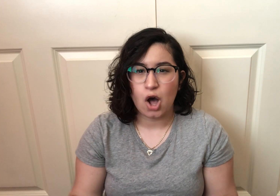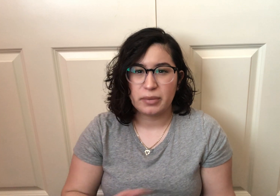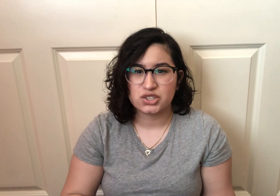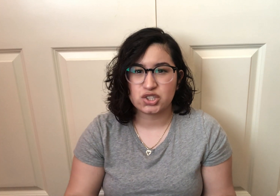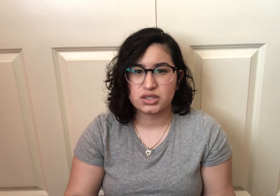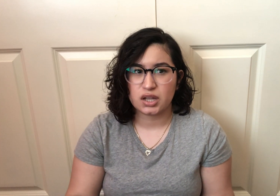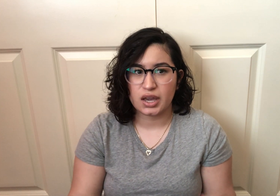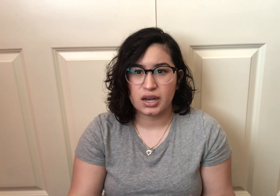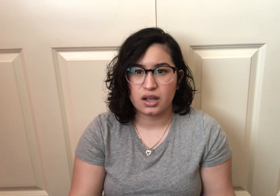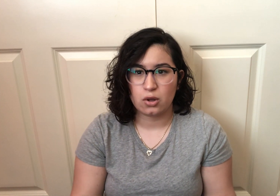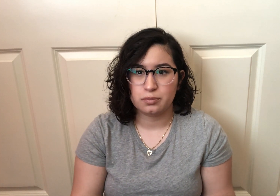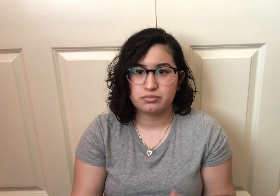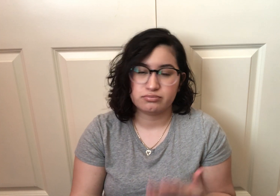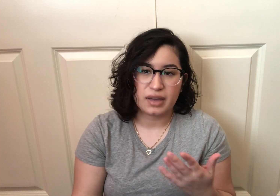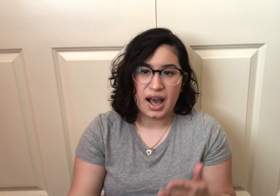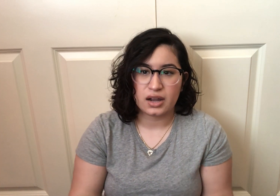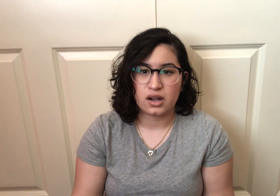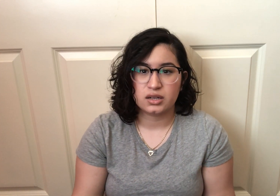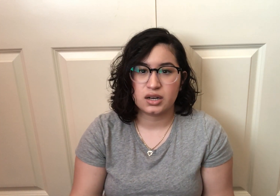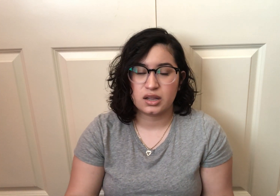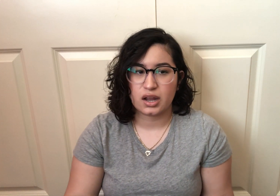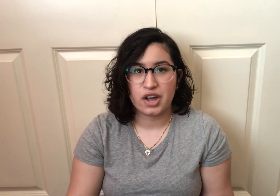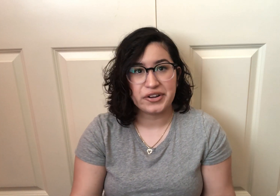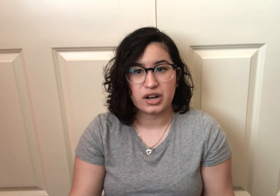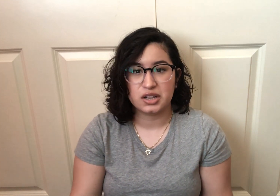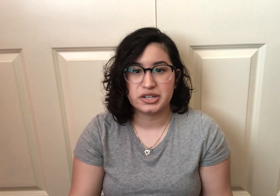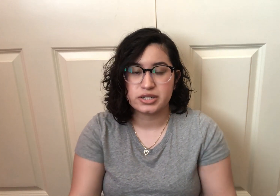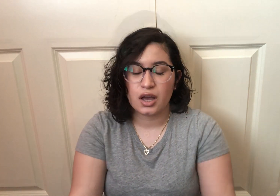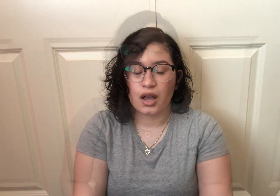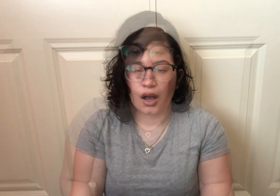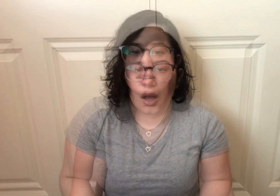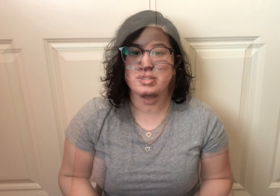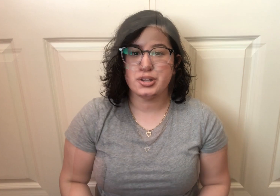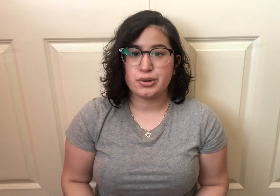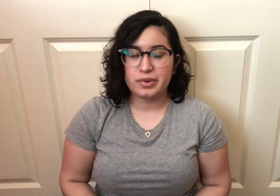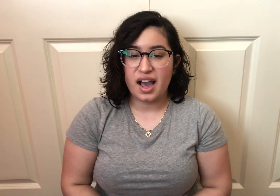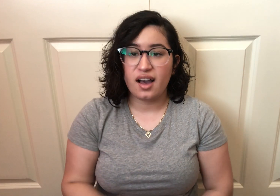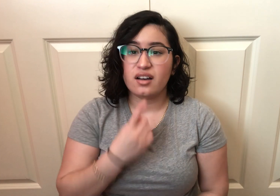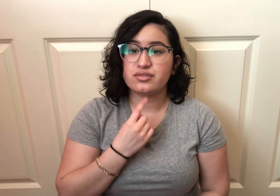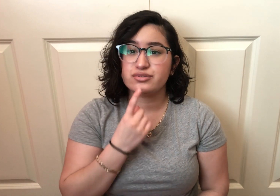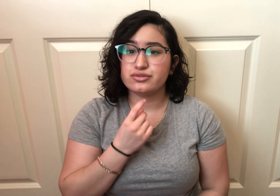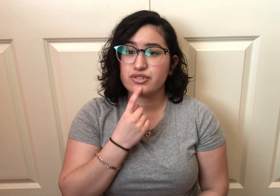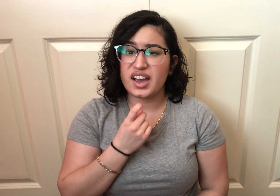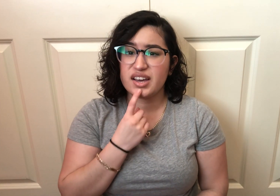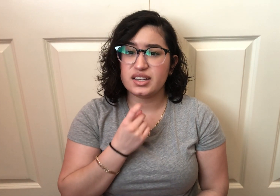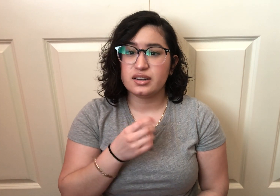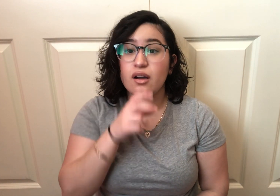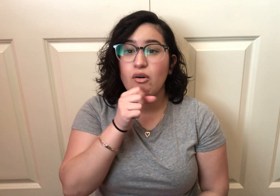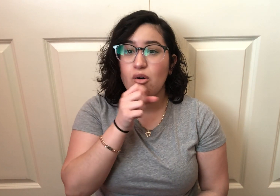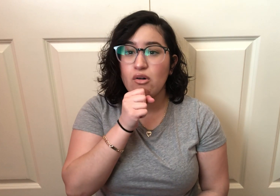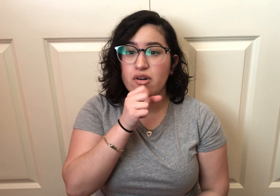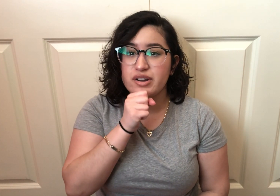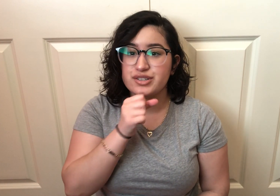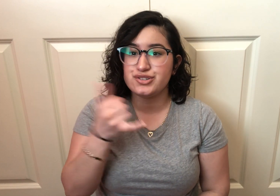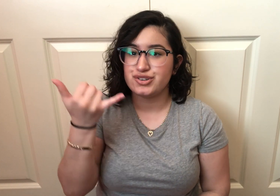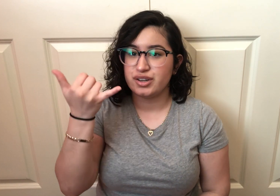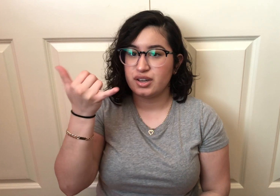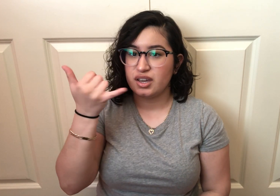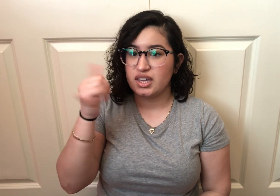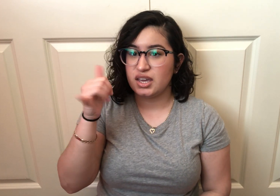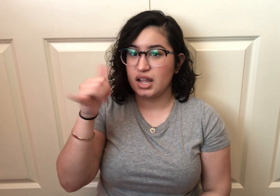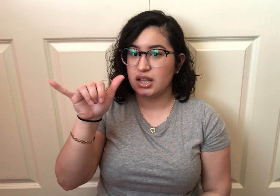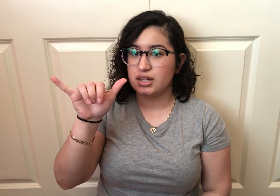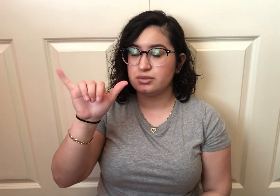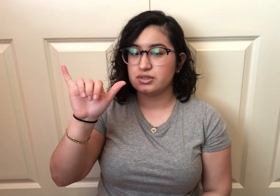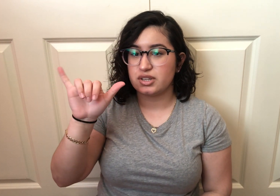mention, like I'll add on any other colors. So we have "red." "Orange." "Yellow,"